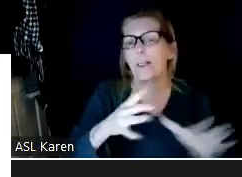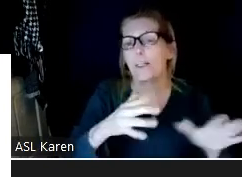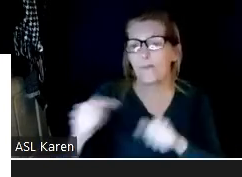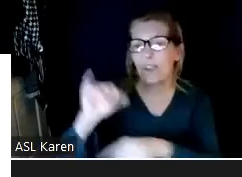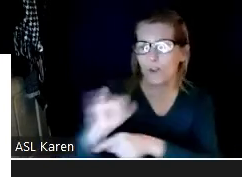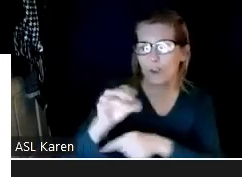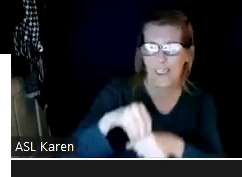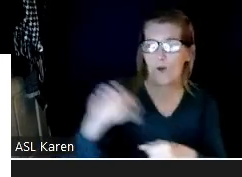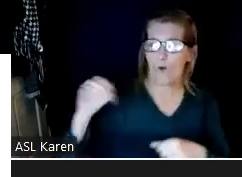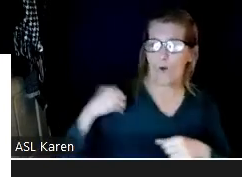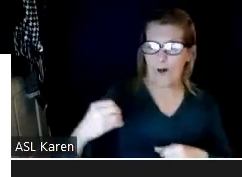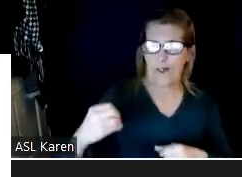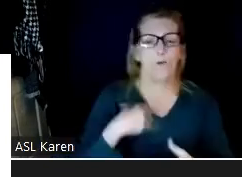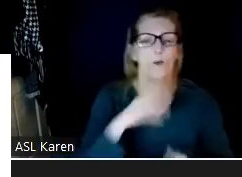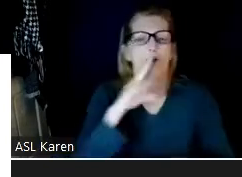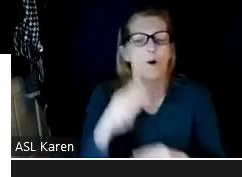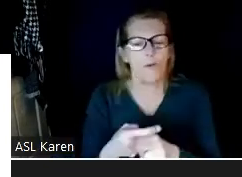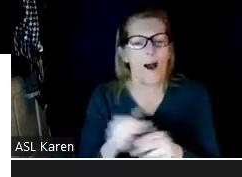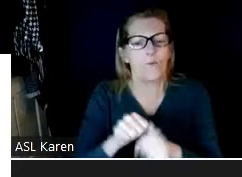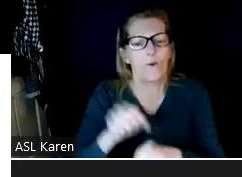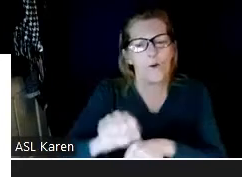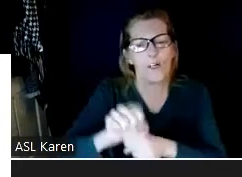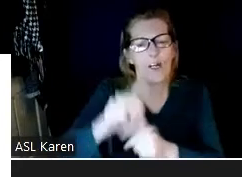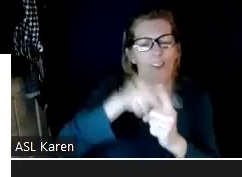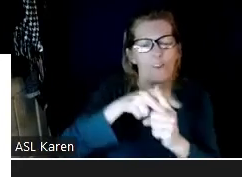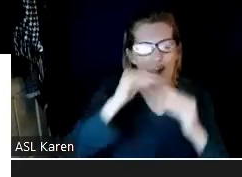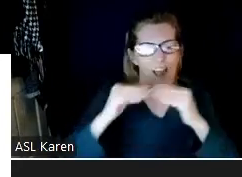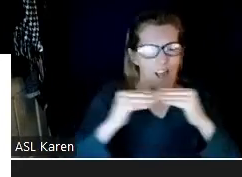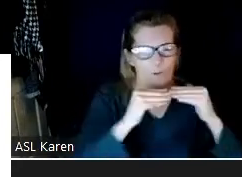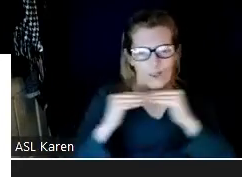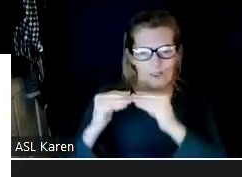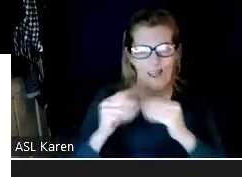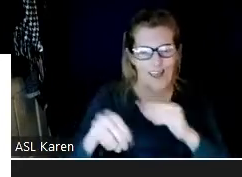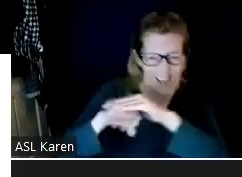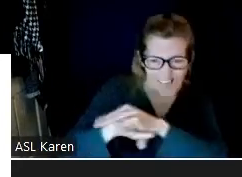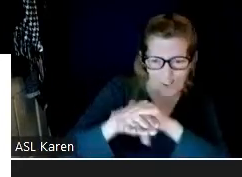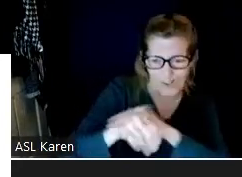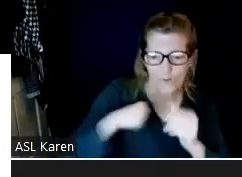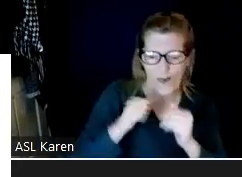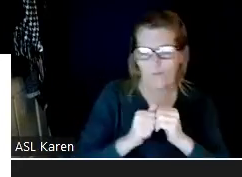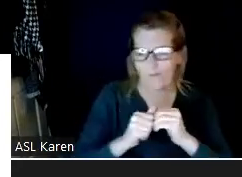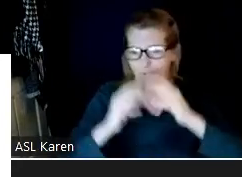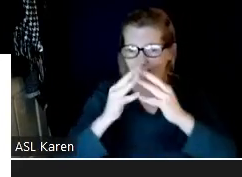I'd like to talk about how we are working to address equity and access as we build this important program.